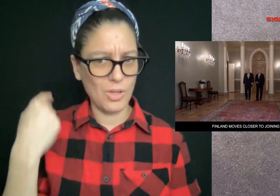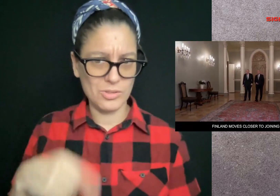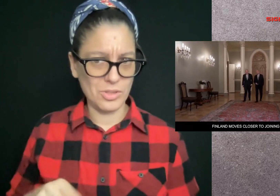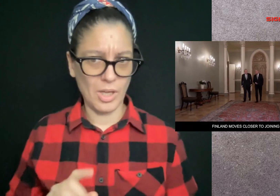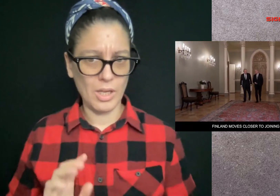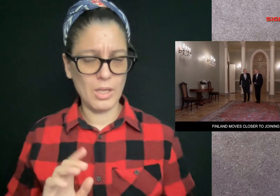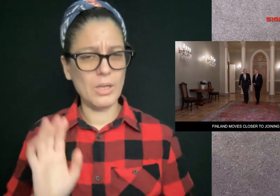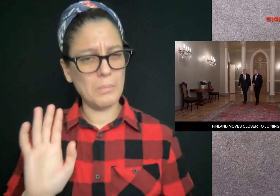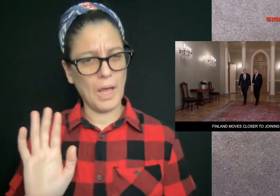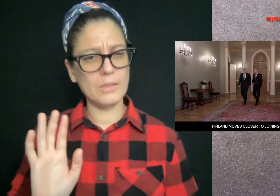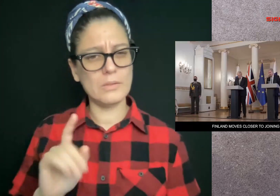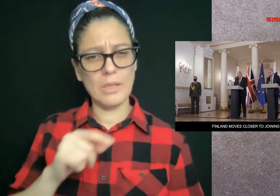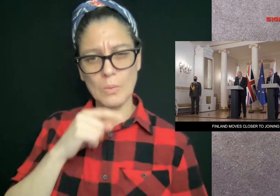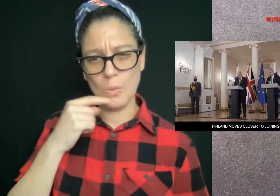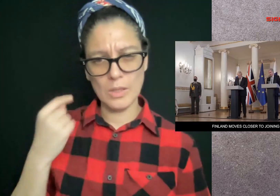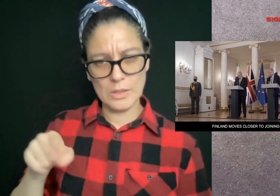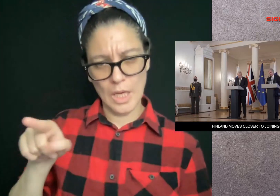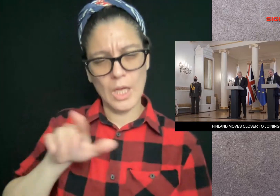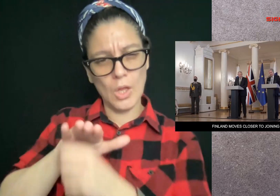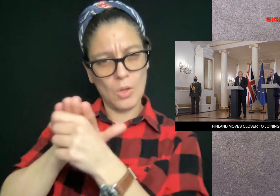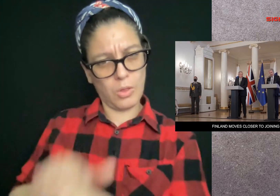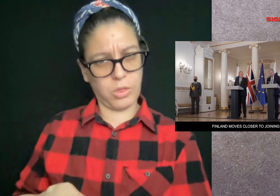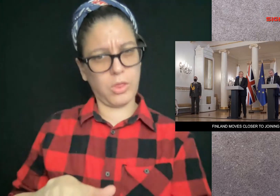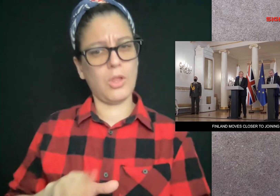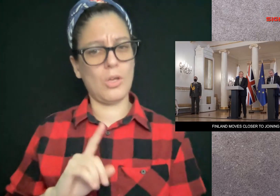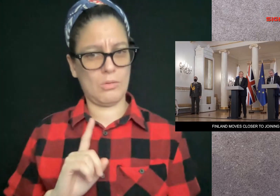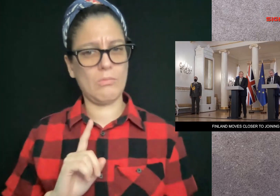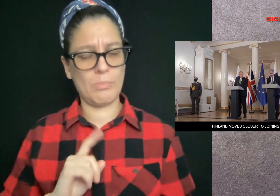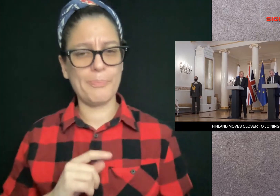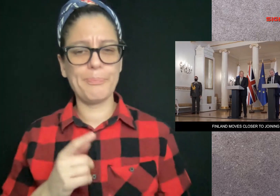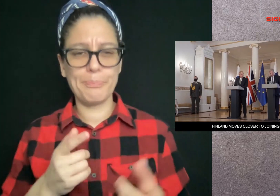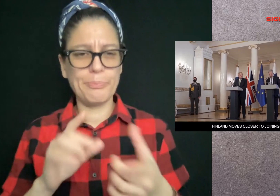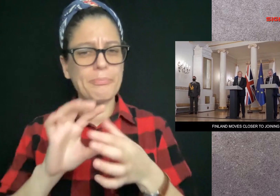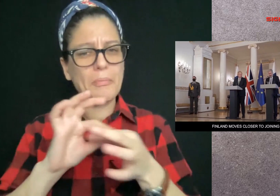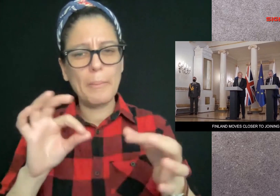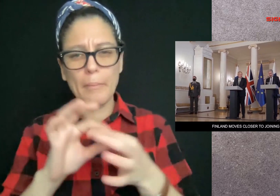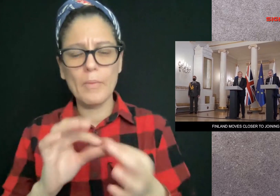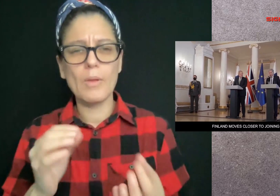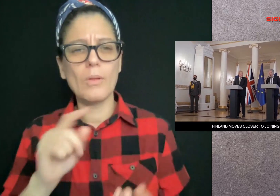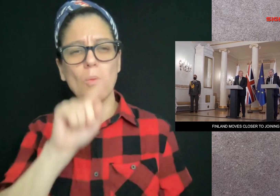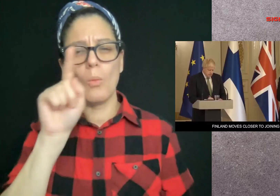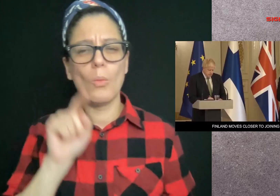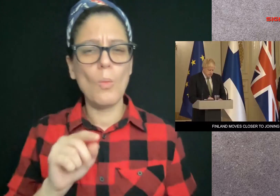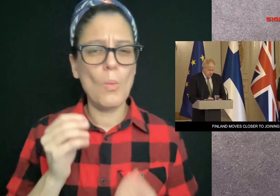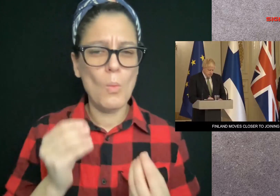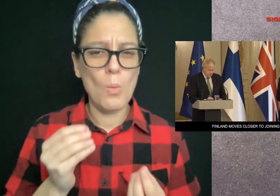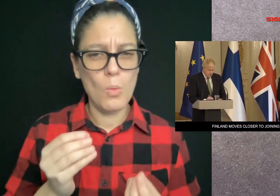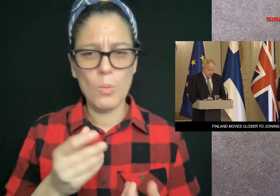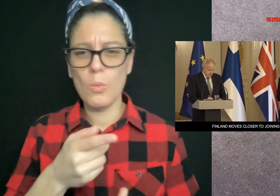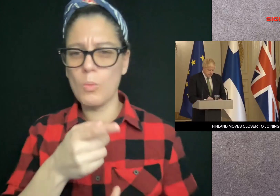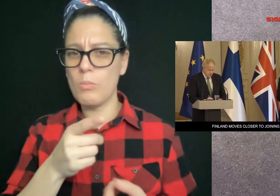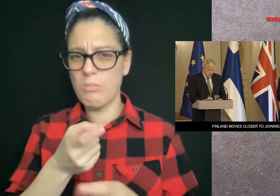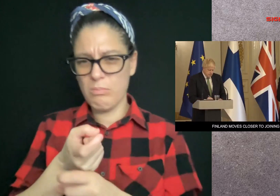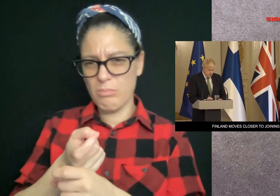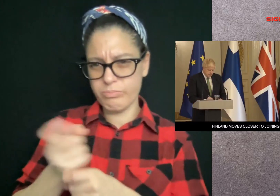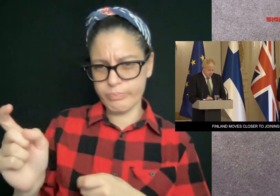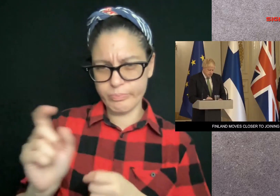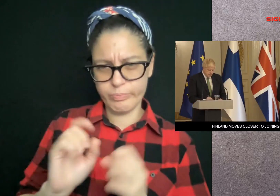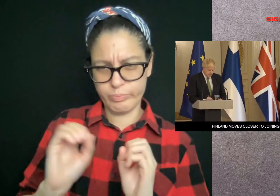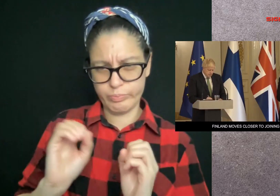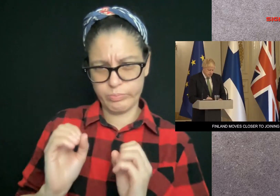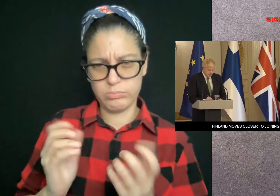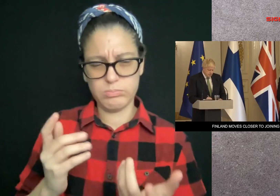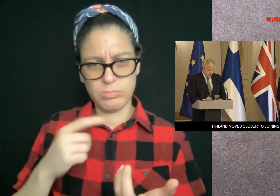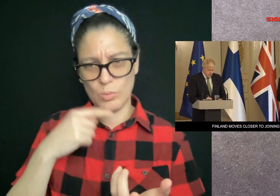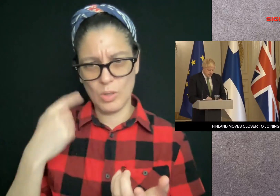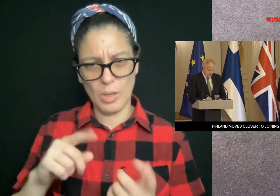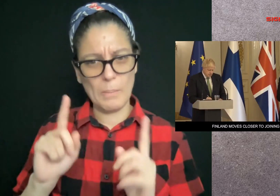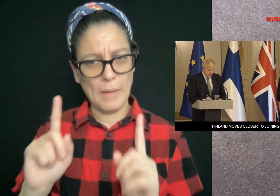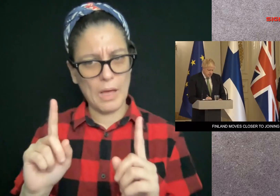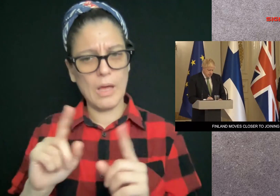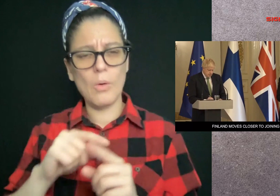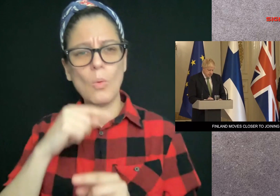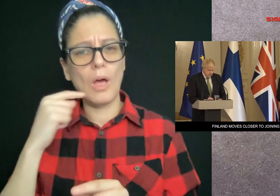Finland's president says the country is not a threat to Russia but Russia is to blame